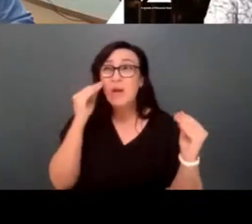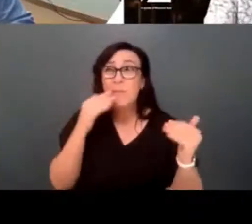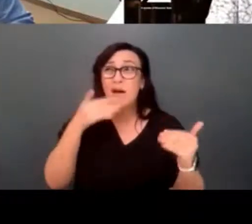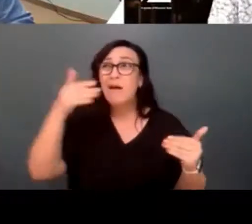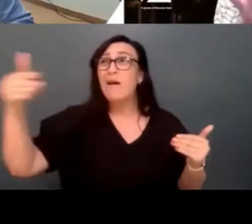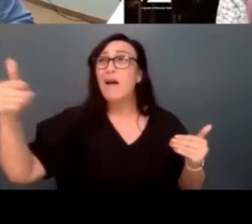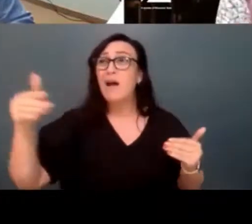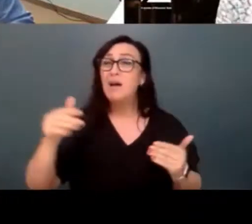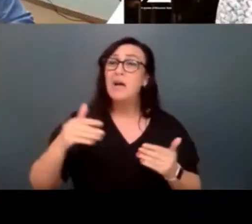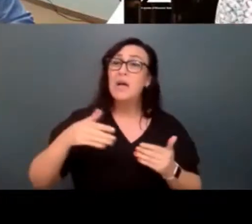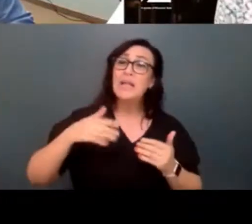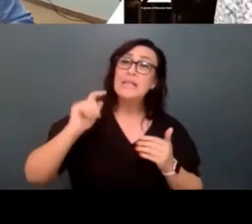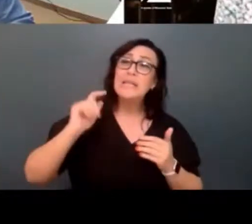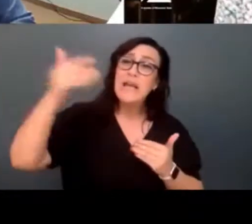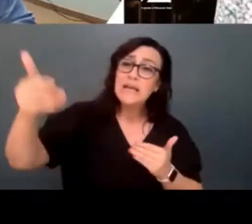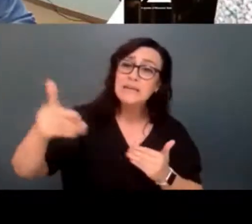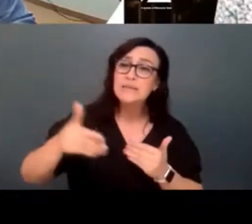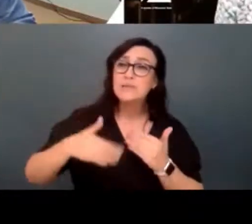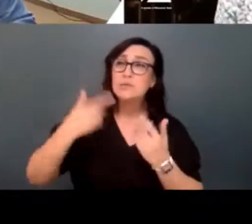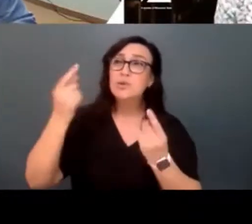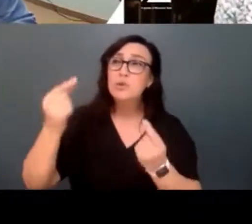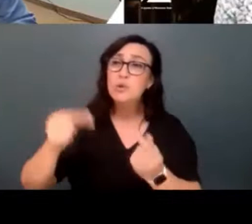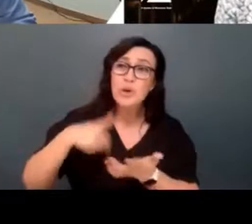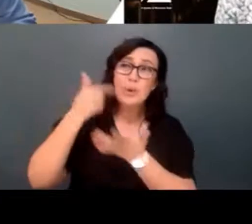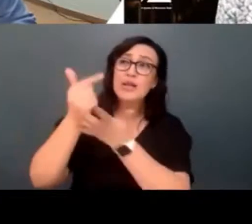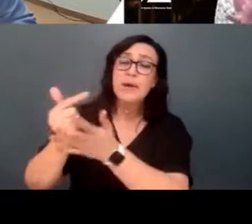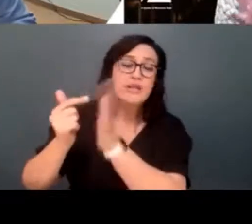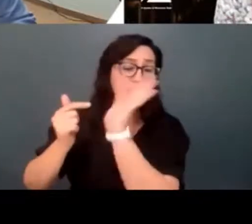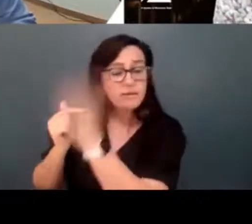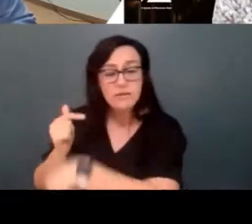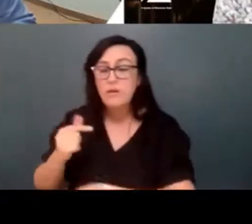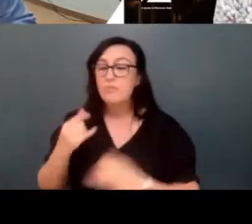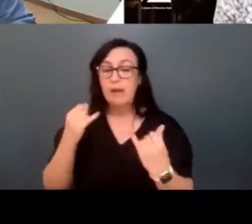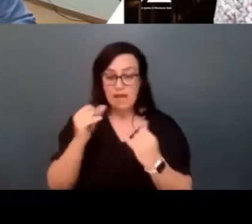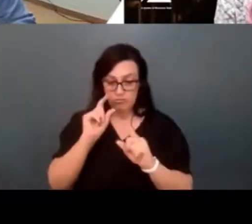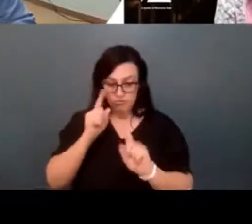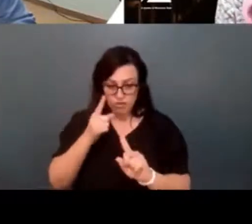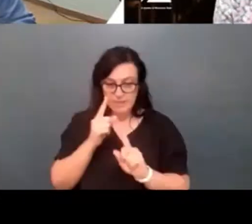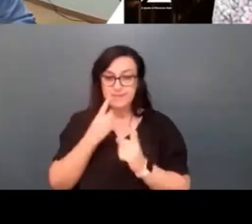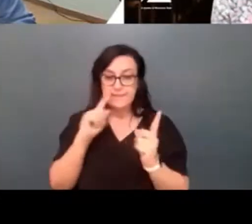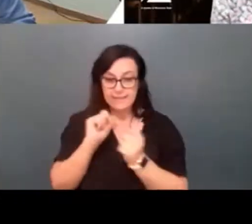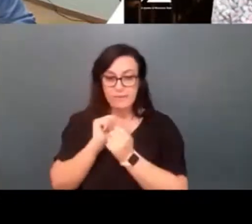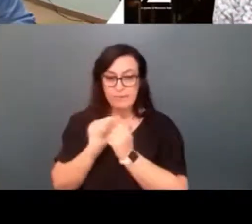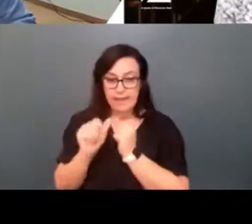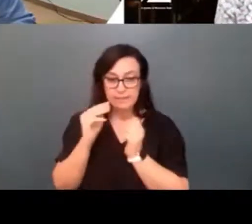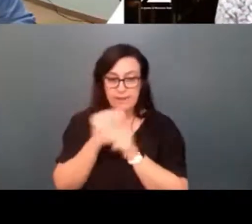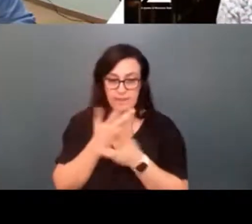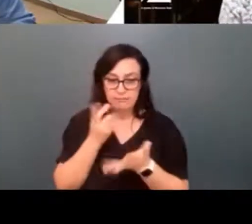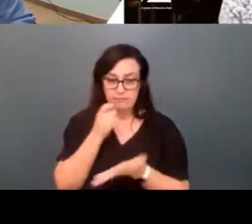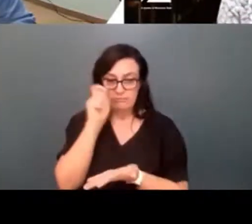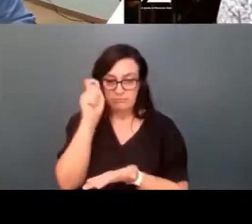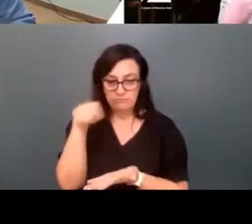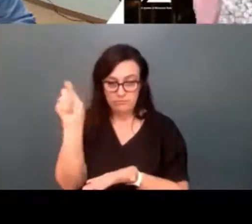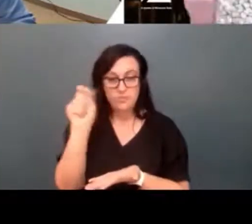Right now, they just want to get through and successfully pass classes. They want to get through this semester while balancing a certain workload with